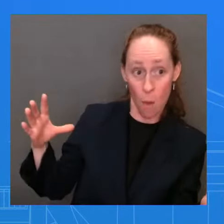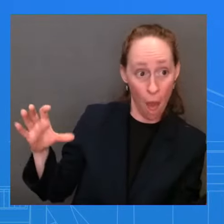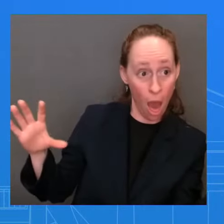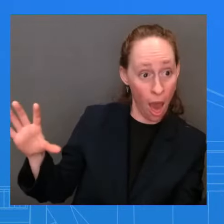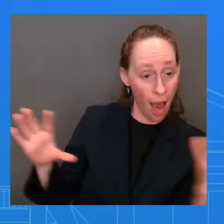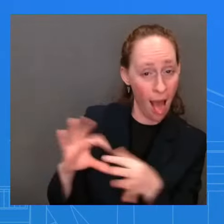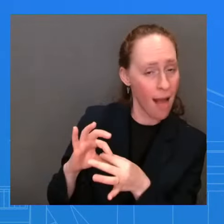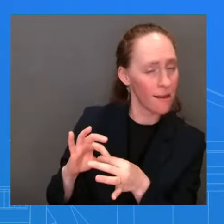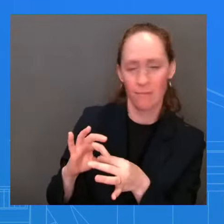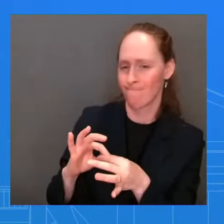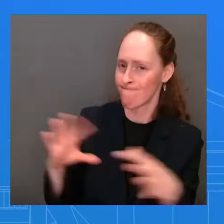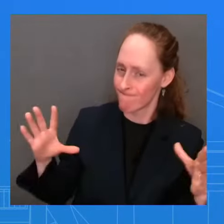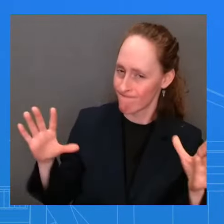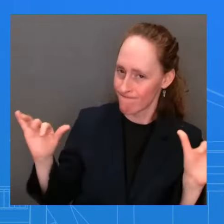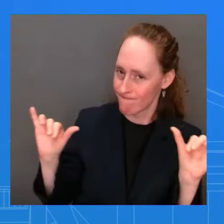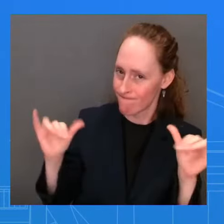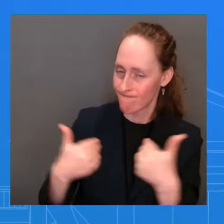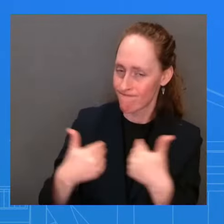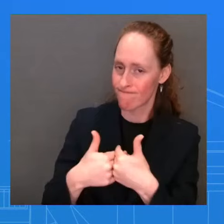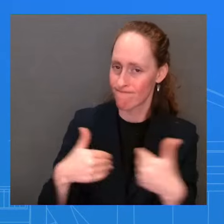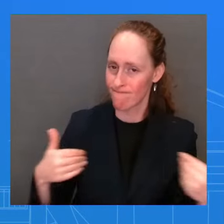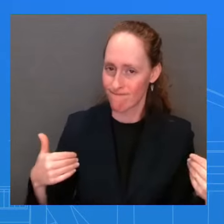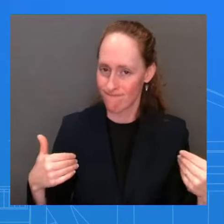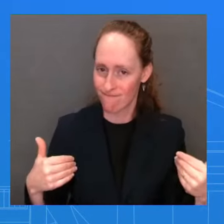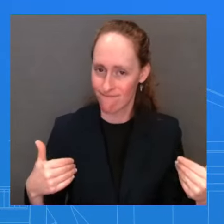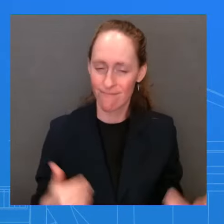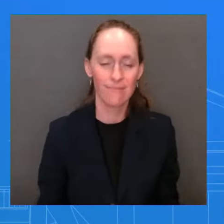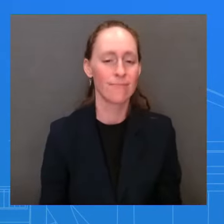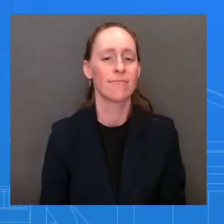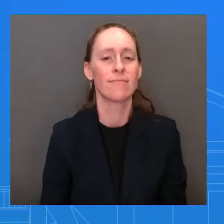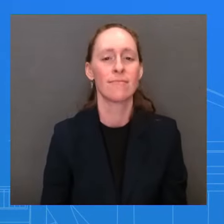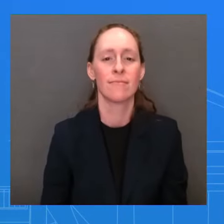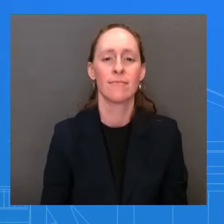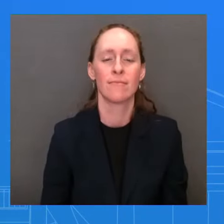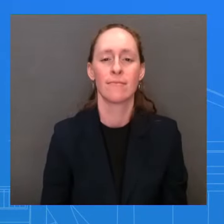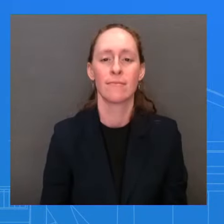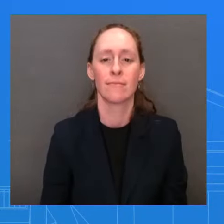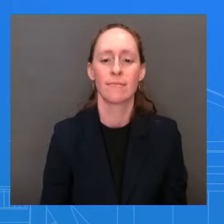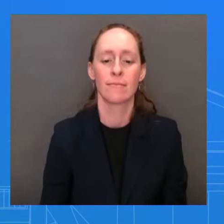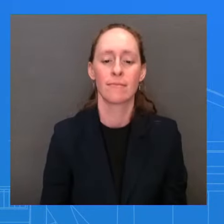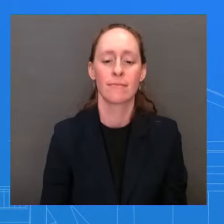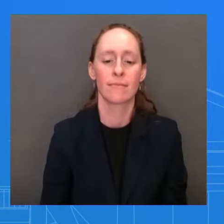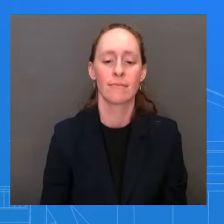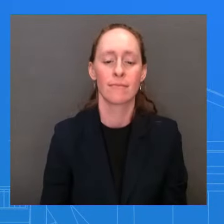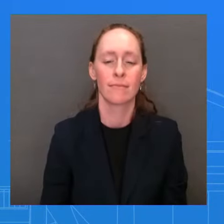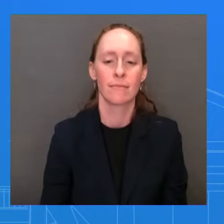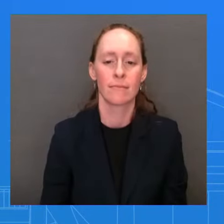Doesn't the President risk rattling financial markets if he does not agree to speak with the Speaker?